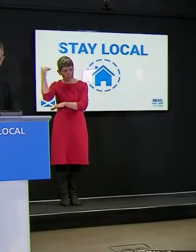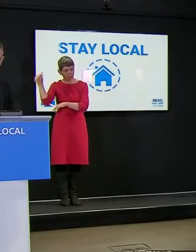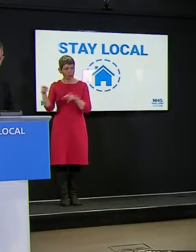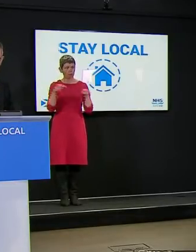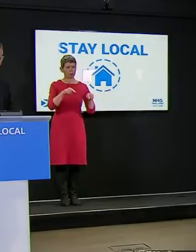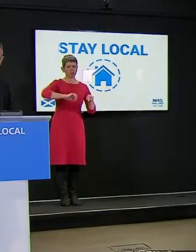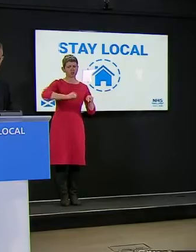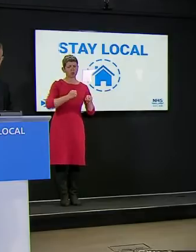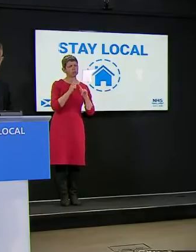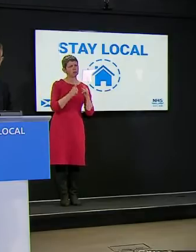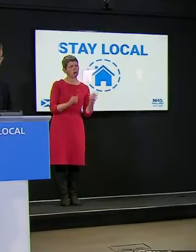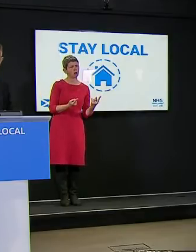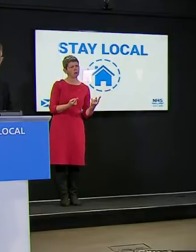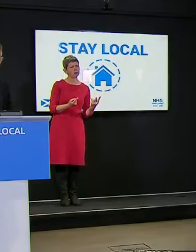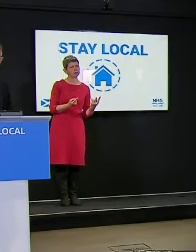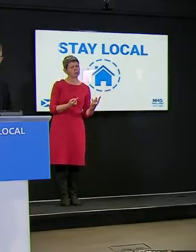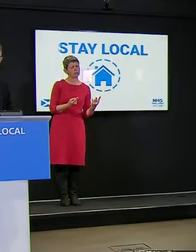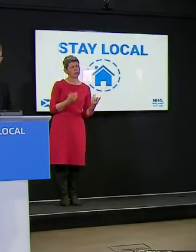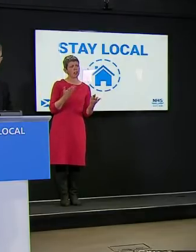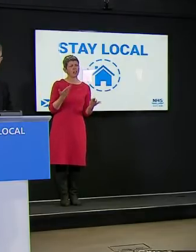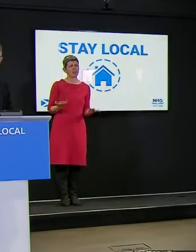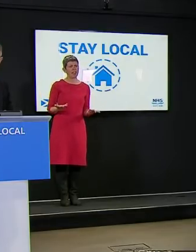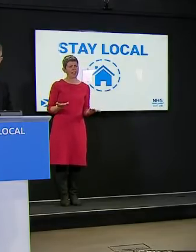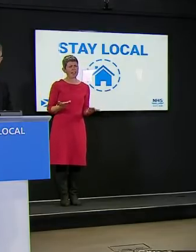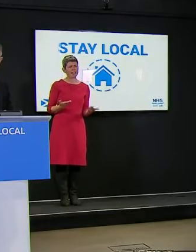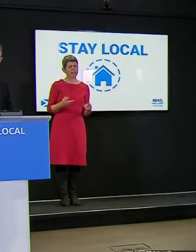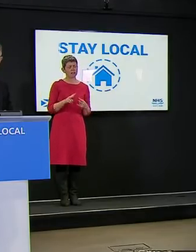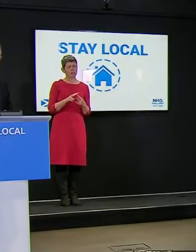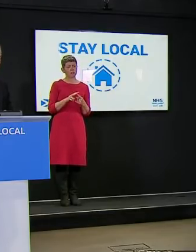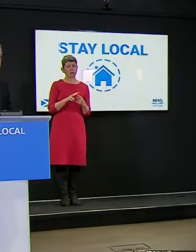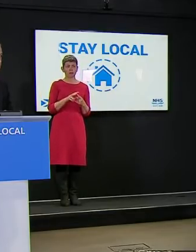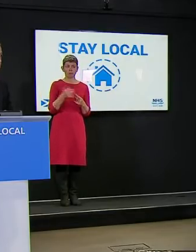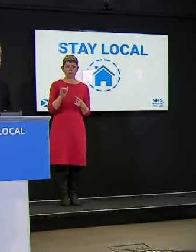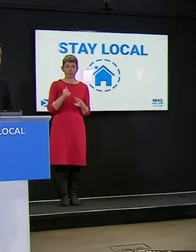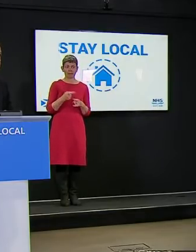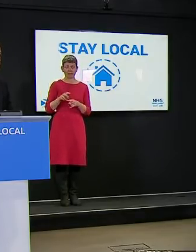that there's a risk of travel restrictions being reimposed between Scotland and England thank you